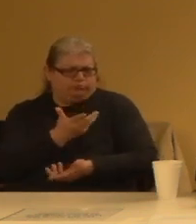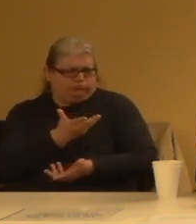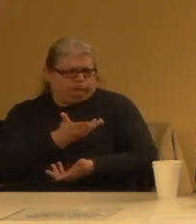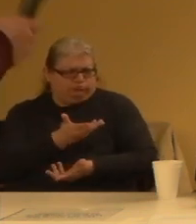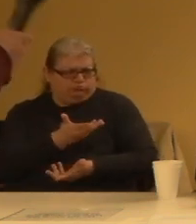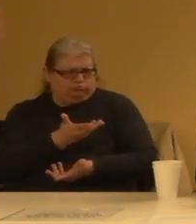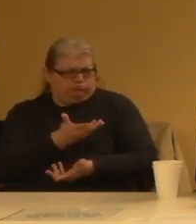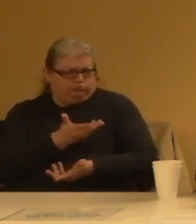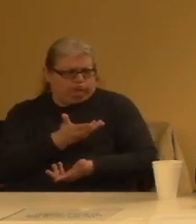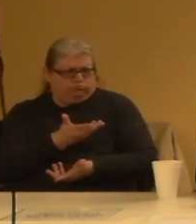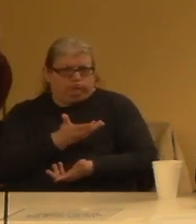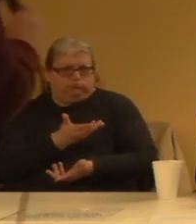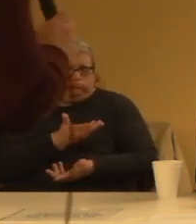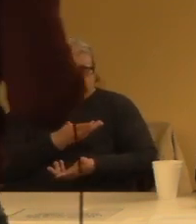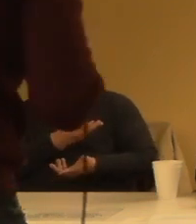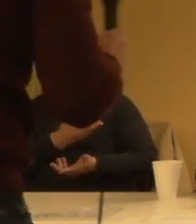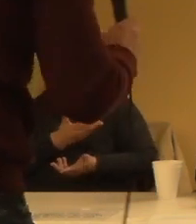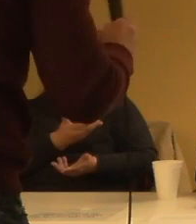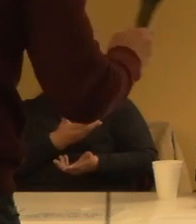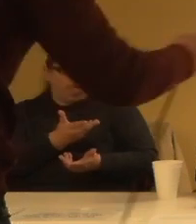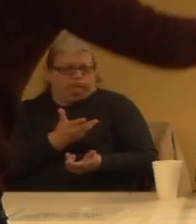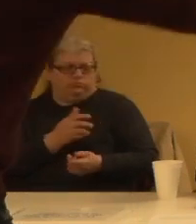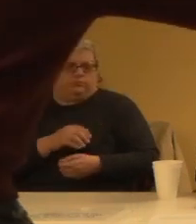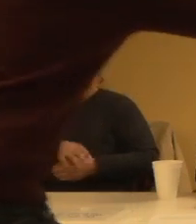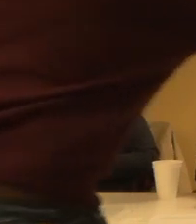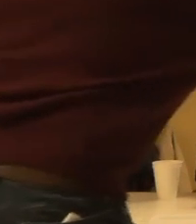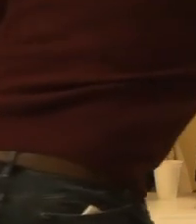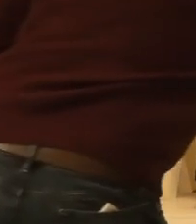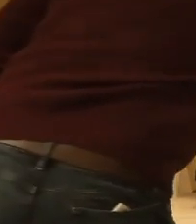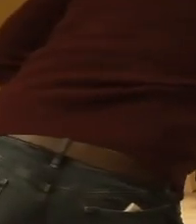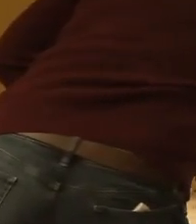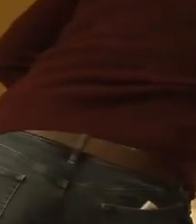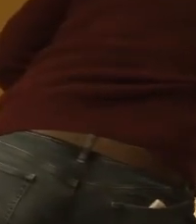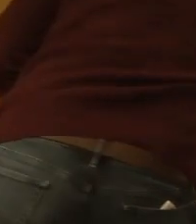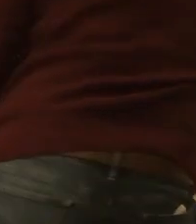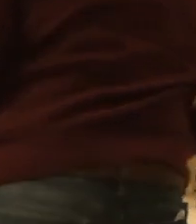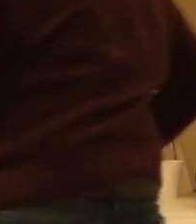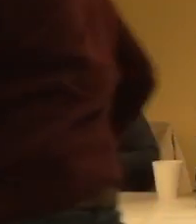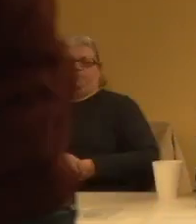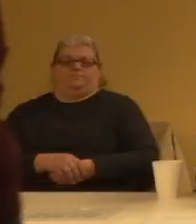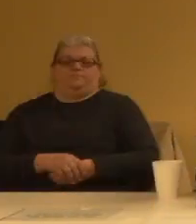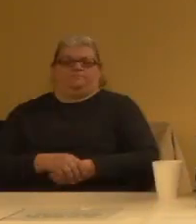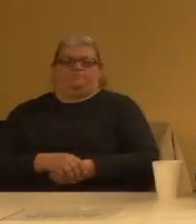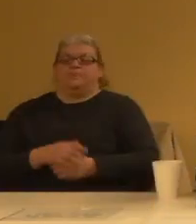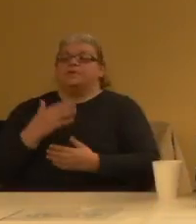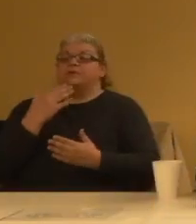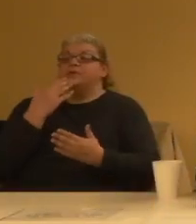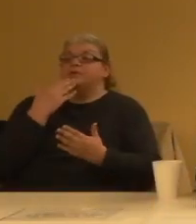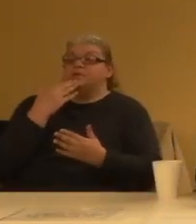How has it, are there lasting effect? Thank you for that question. This is Martine.